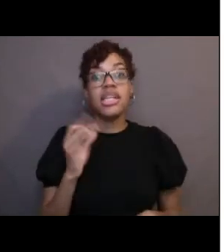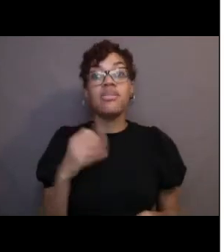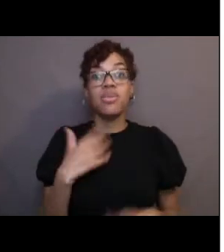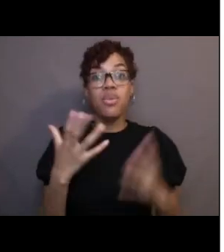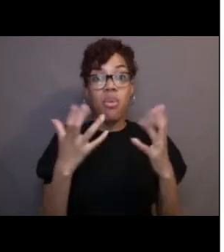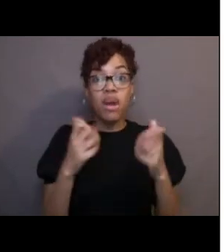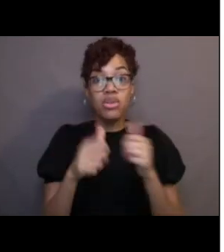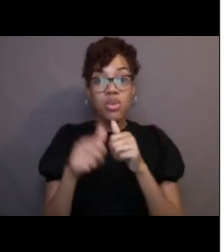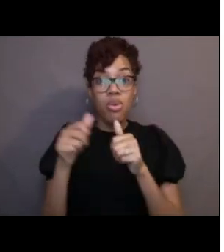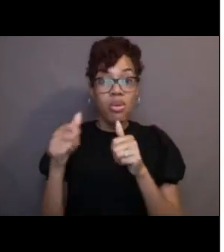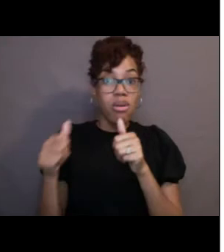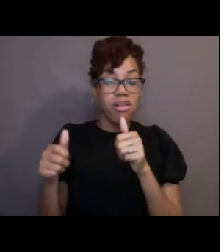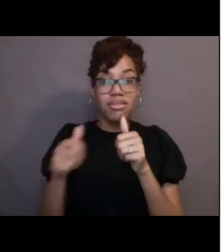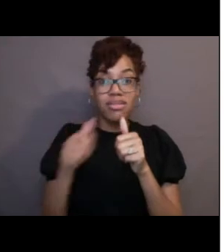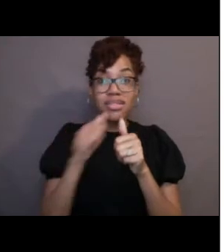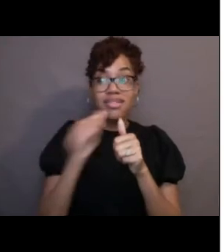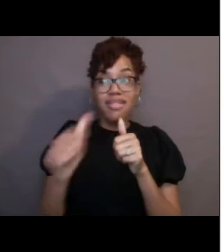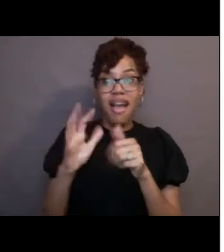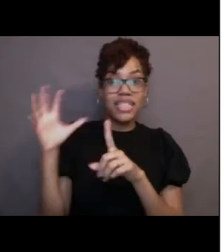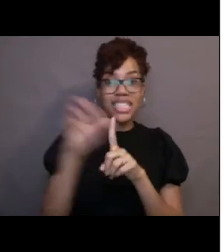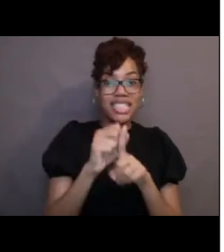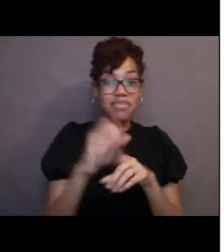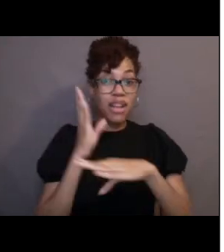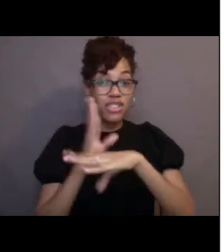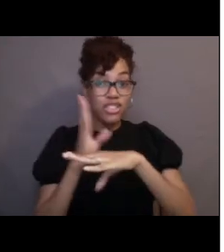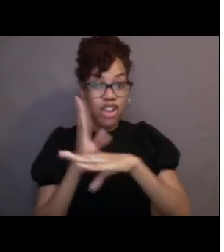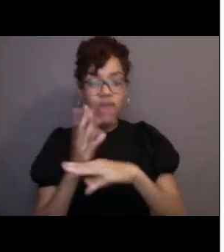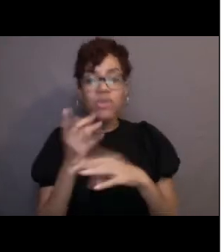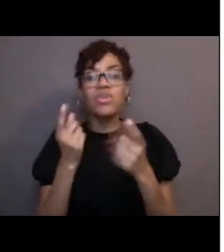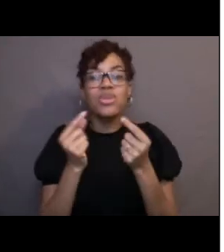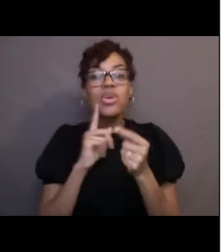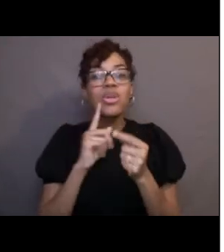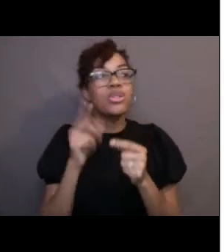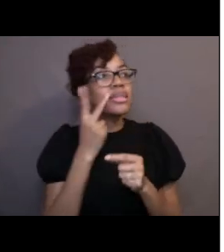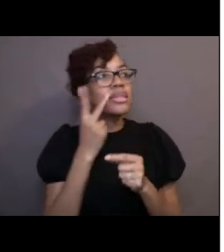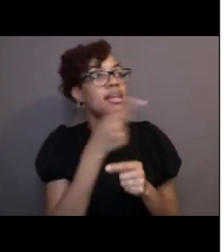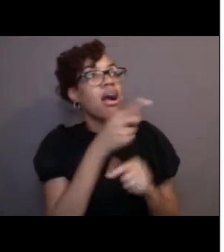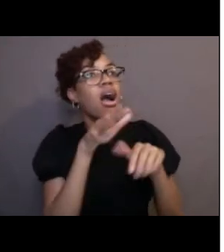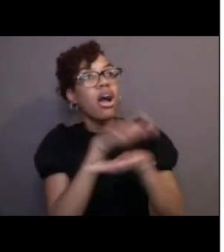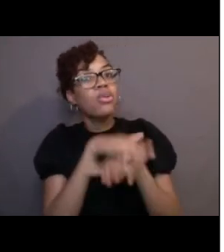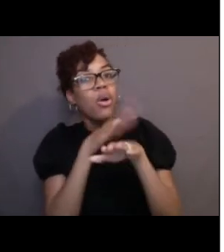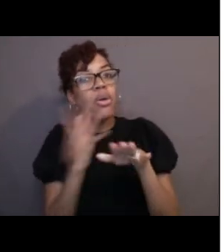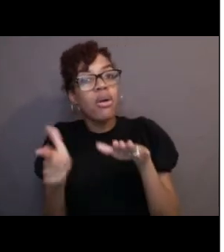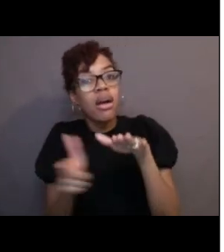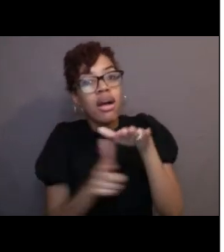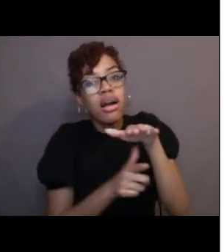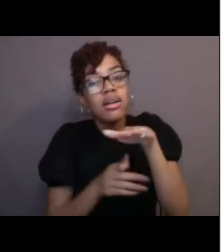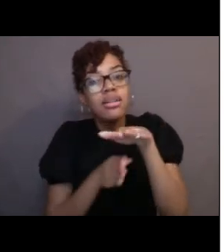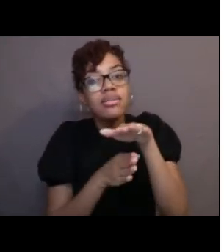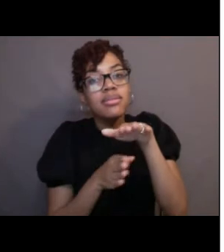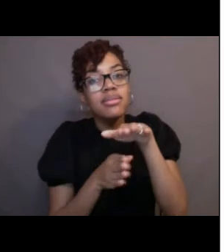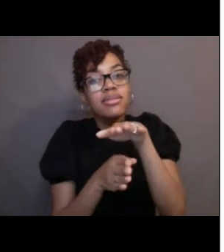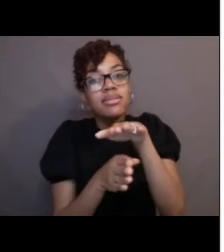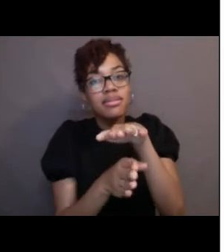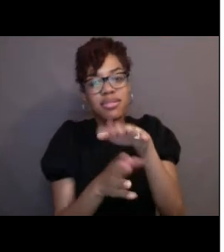you find something really big and you go near that as well. And so the sharks might miss you if that's the case.